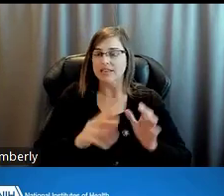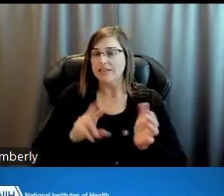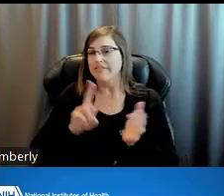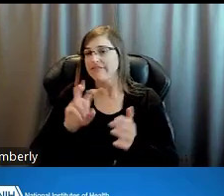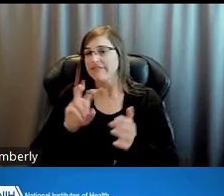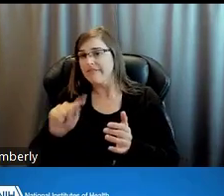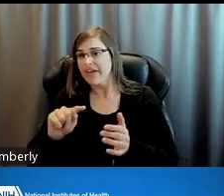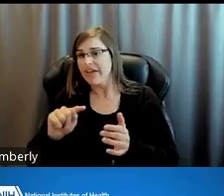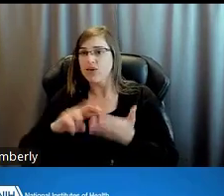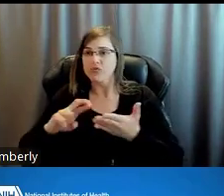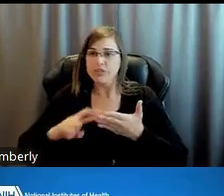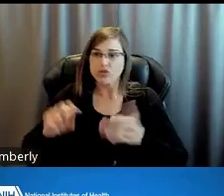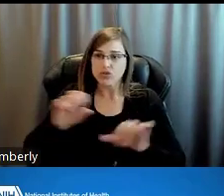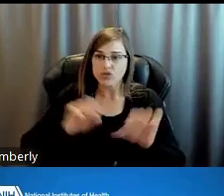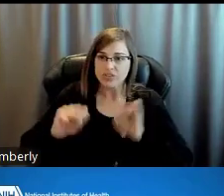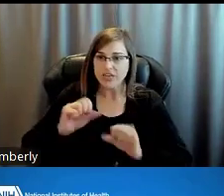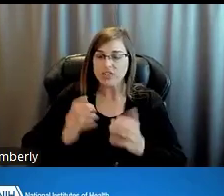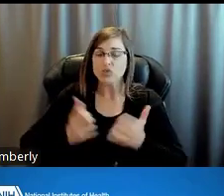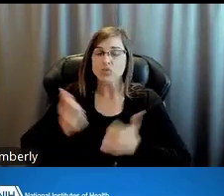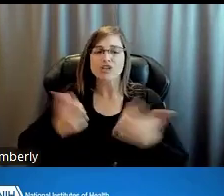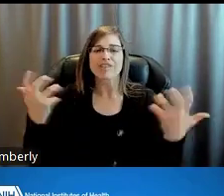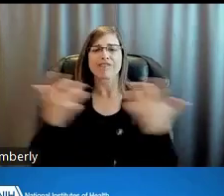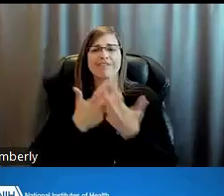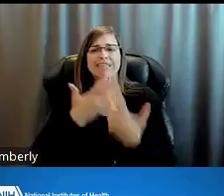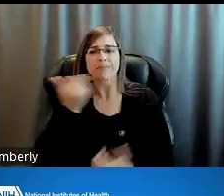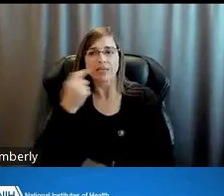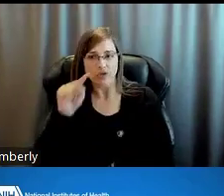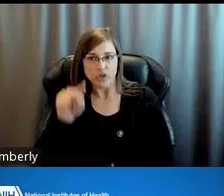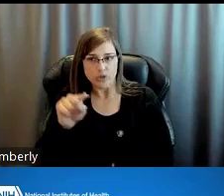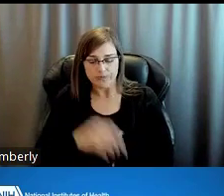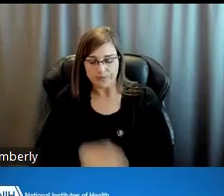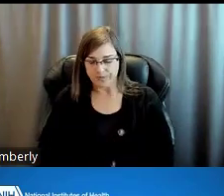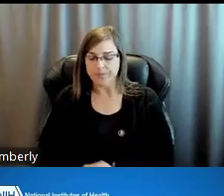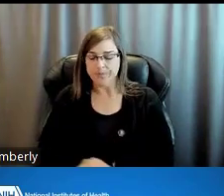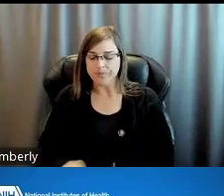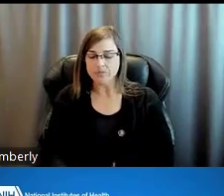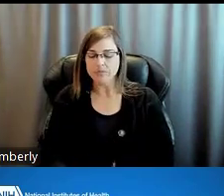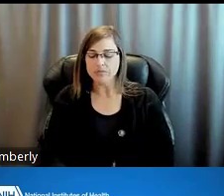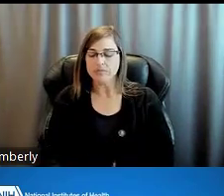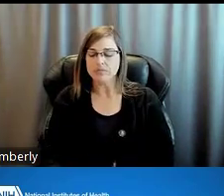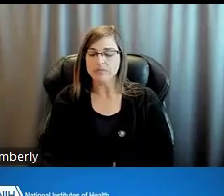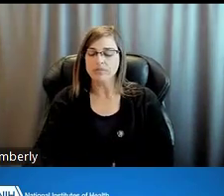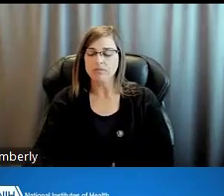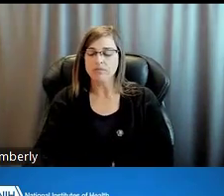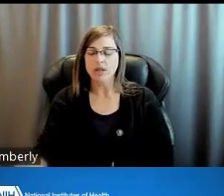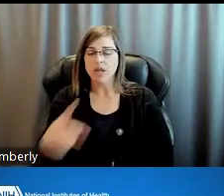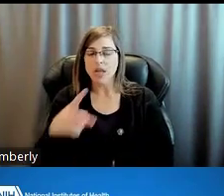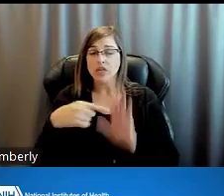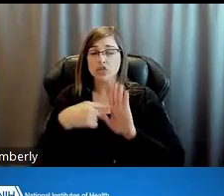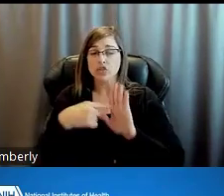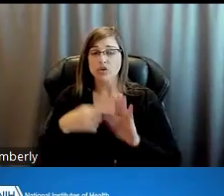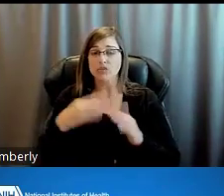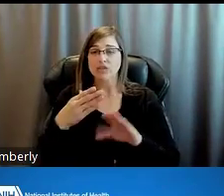whatever flavor makes the most sense to you. There, it sort of shows you as you advance through your career,